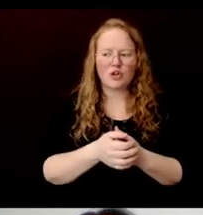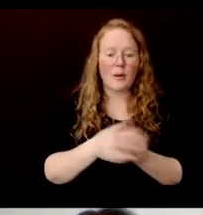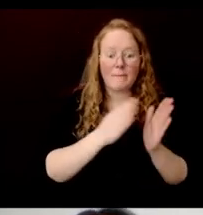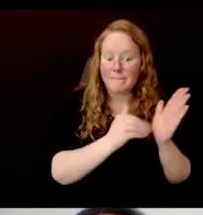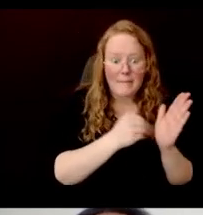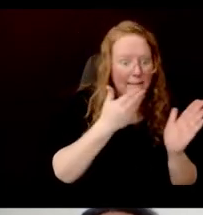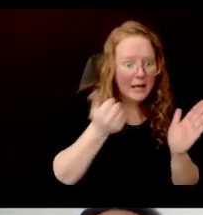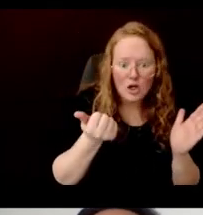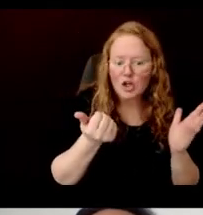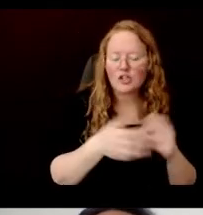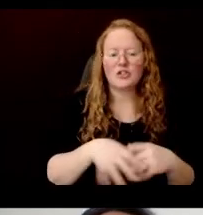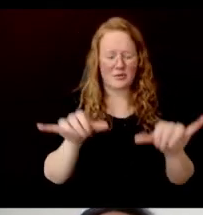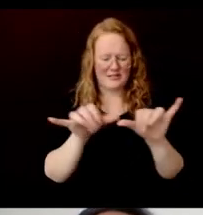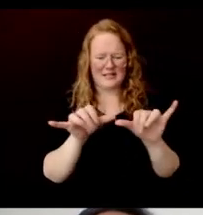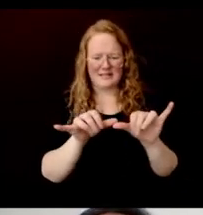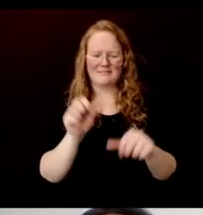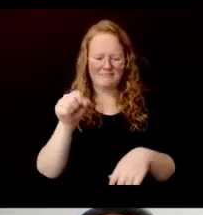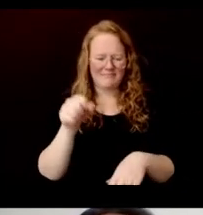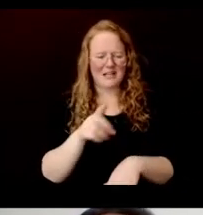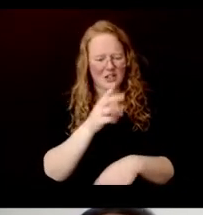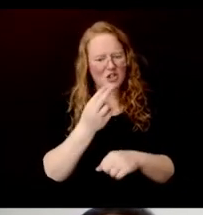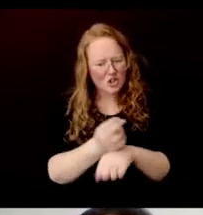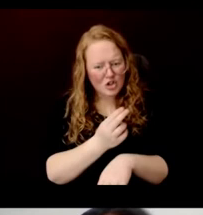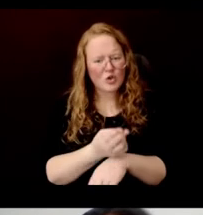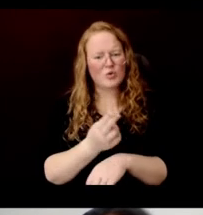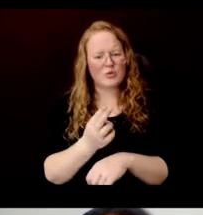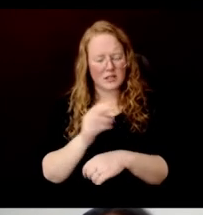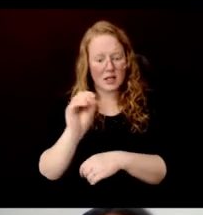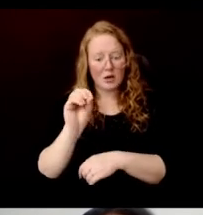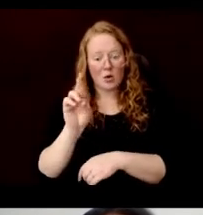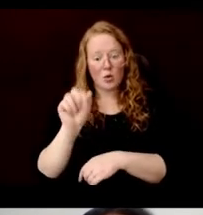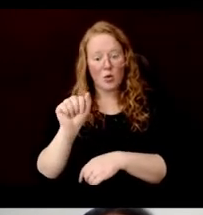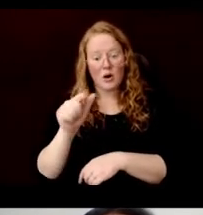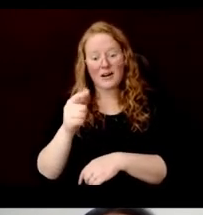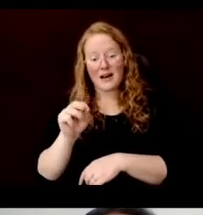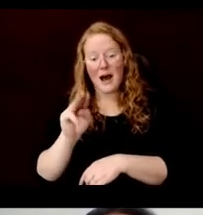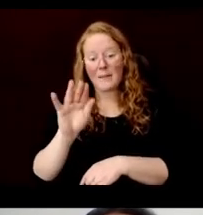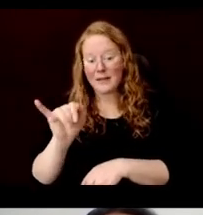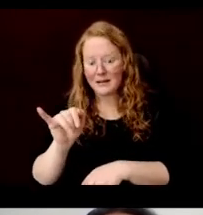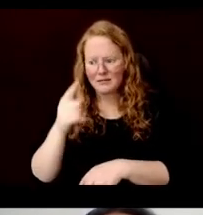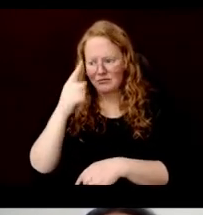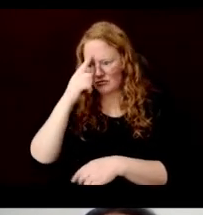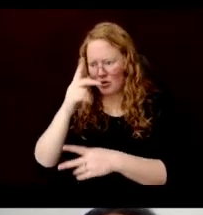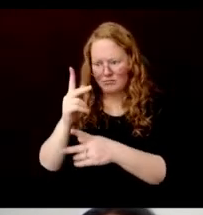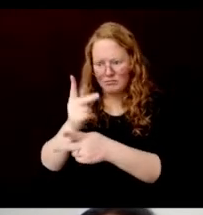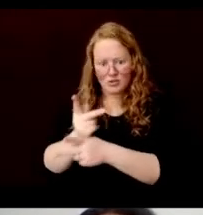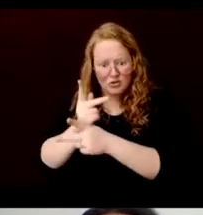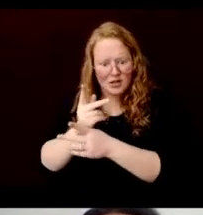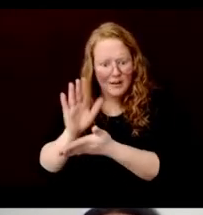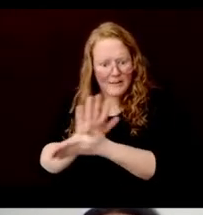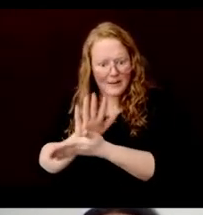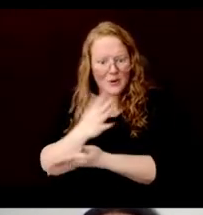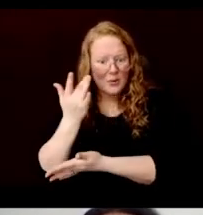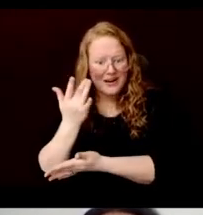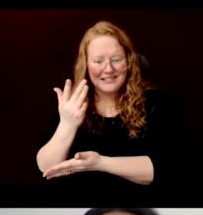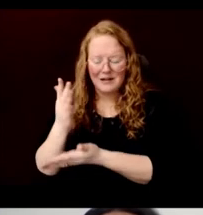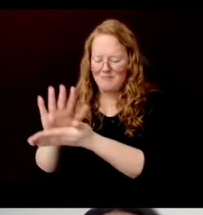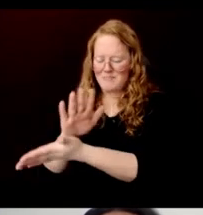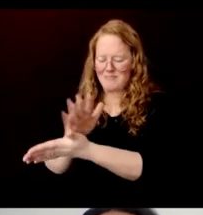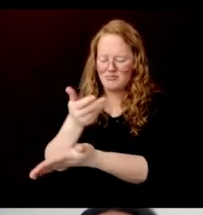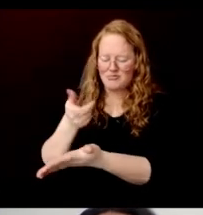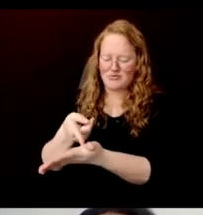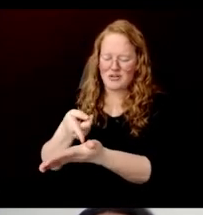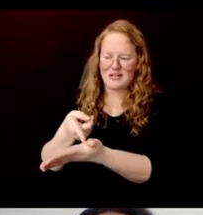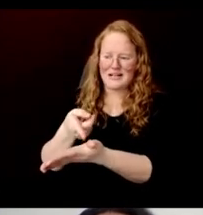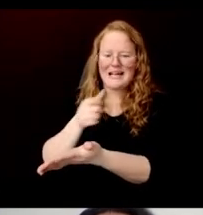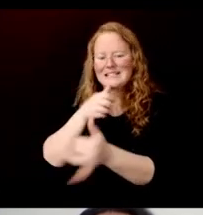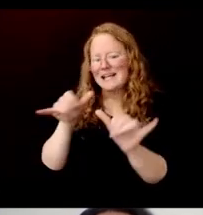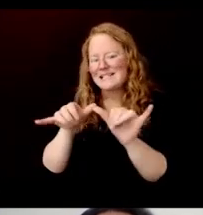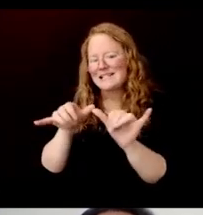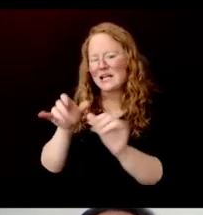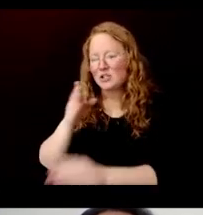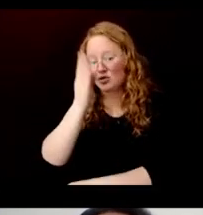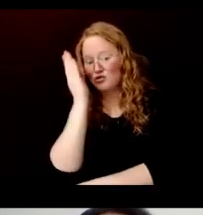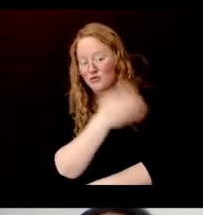Sizing is used in origami to treat paper. For example, Dó paper is not sized from the place it is made.